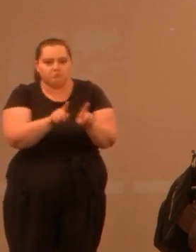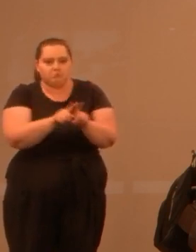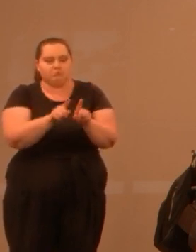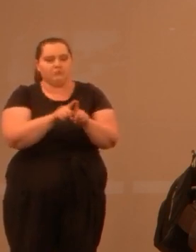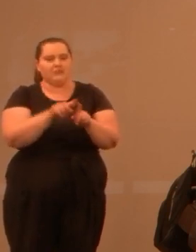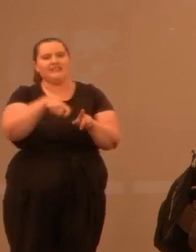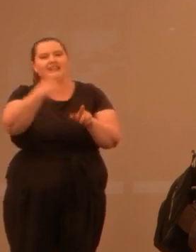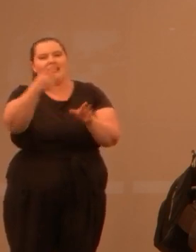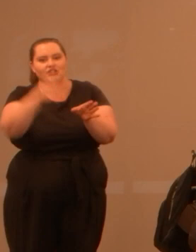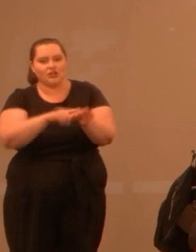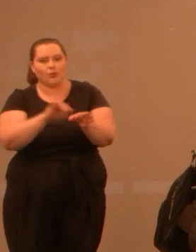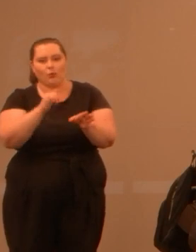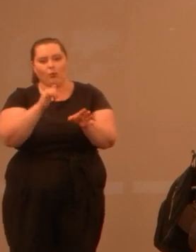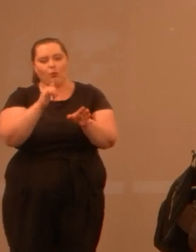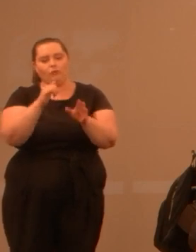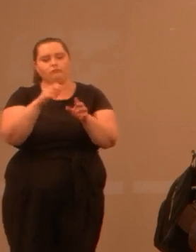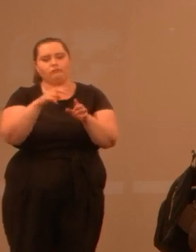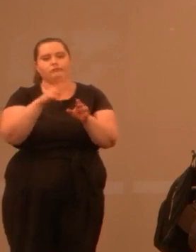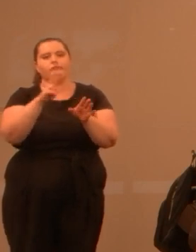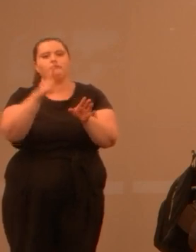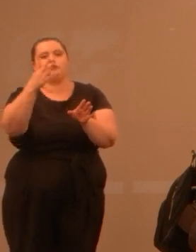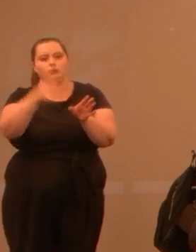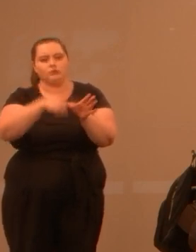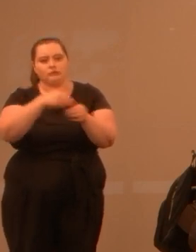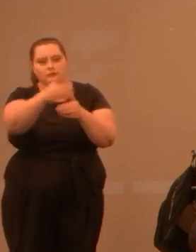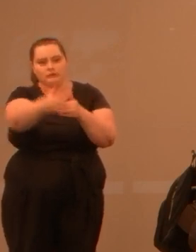or possibly early the following year so thank you very much for your work, Scott.